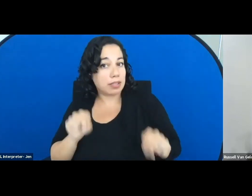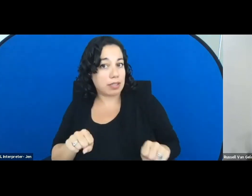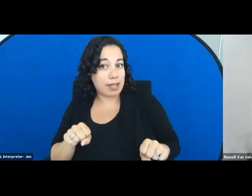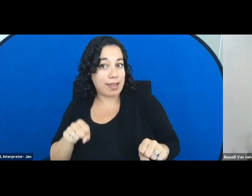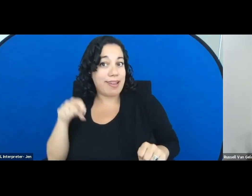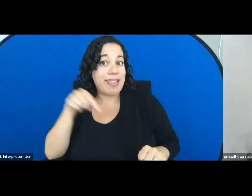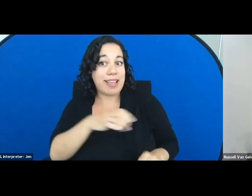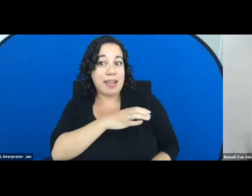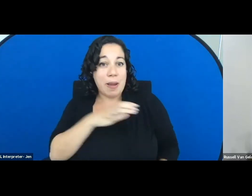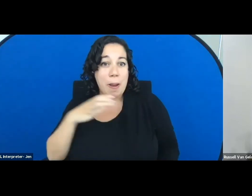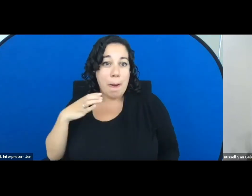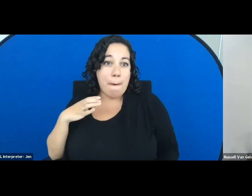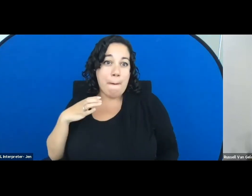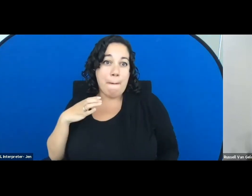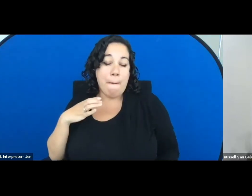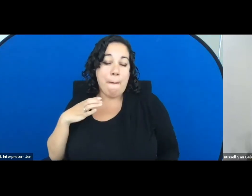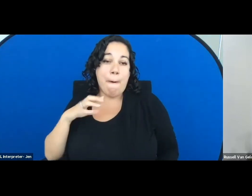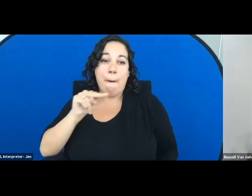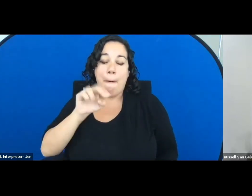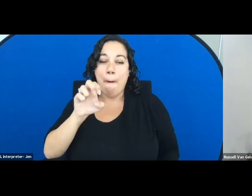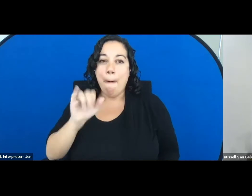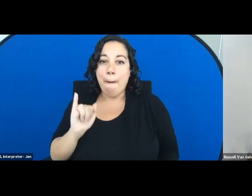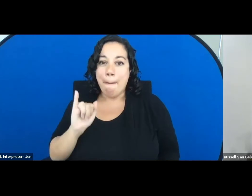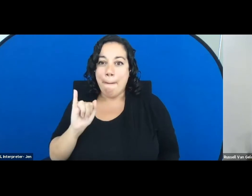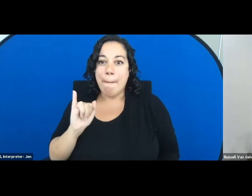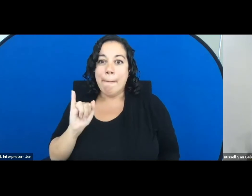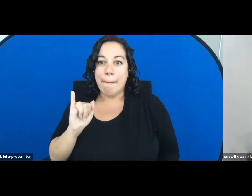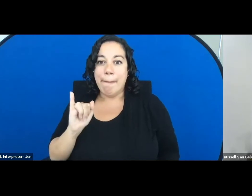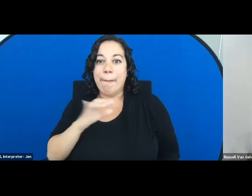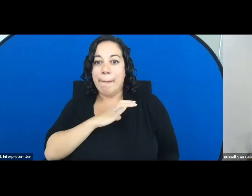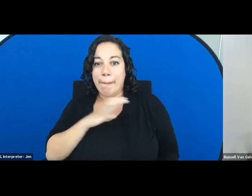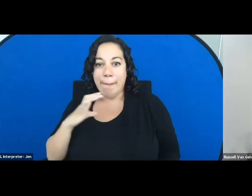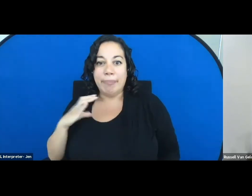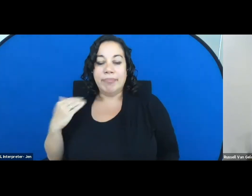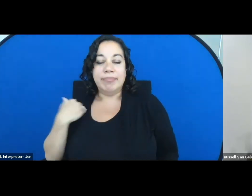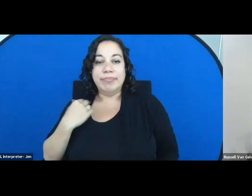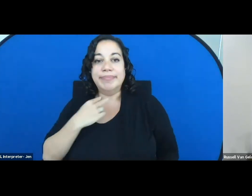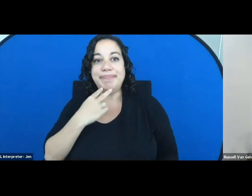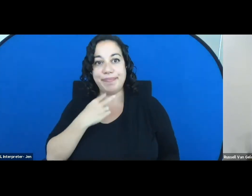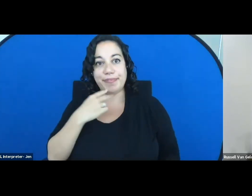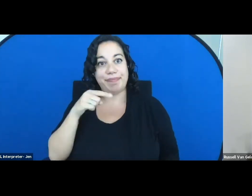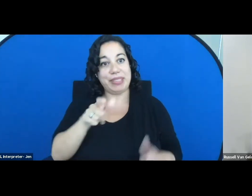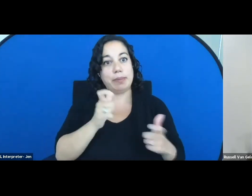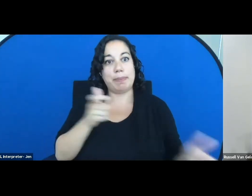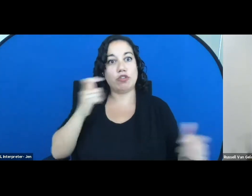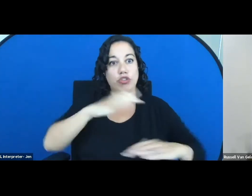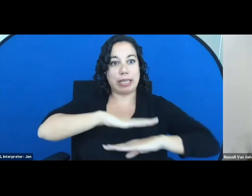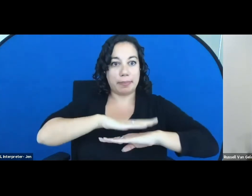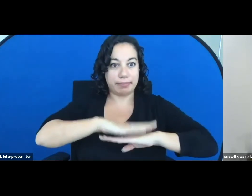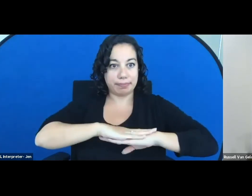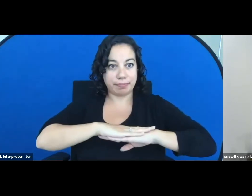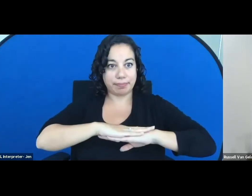the National Advisory Eye Council, has a voice at this larger table. As Karen just showed,